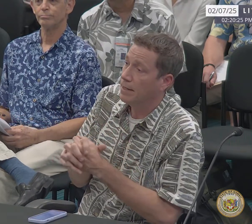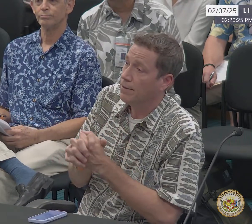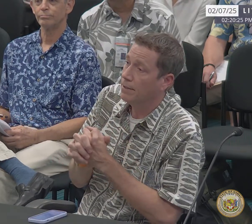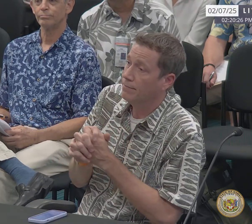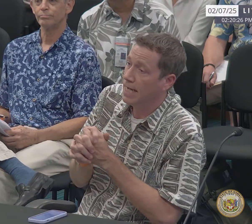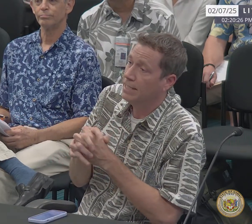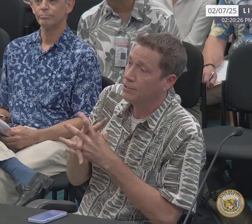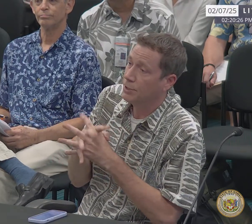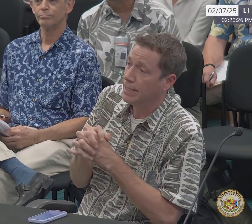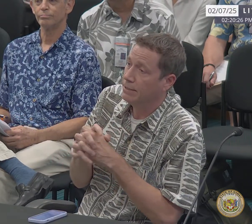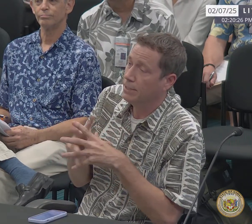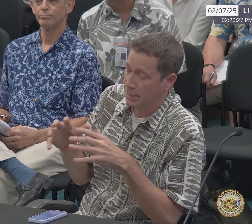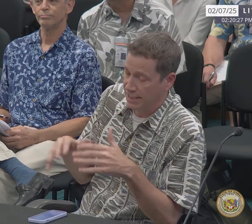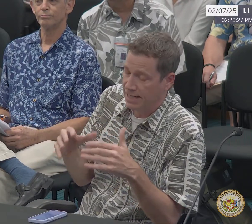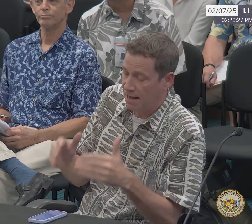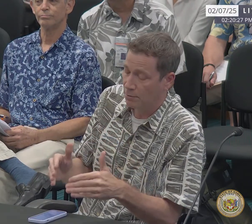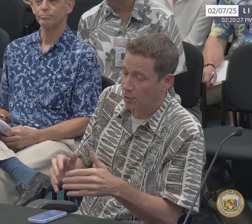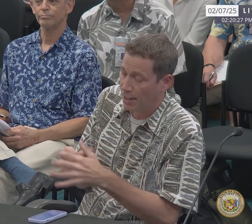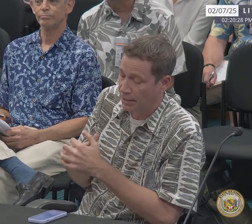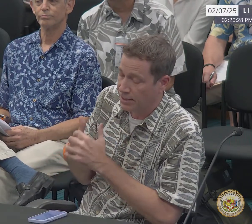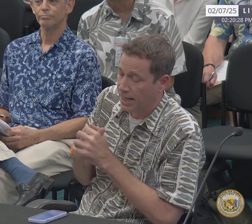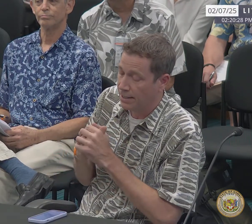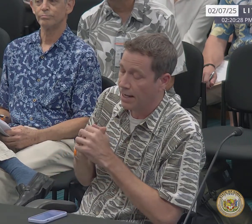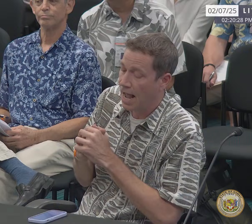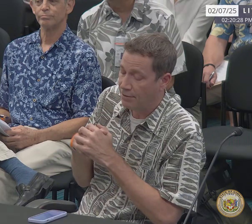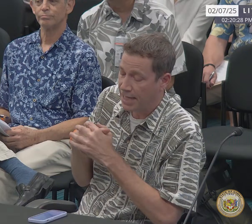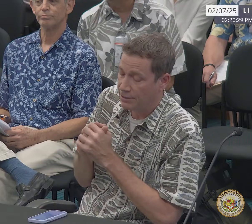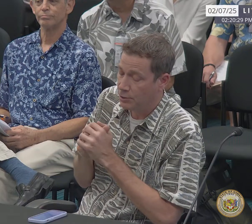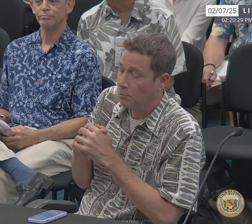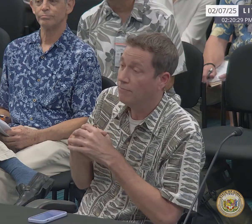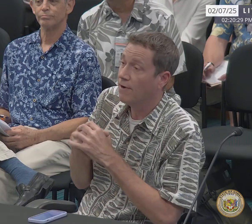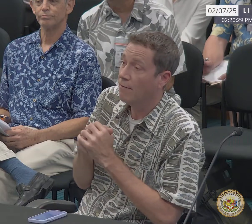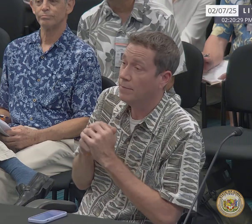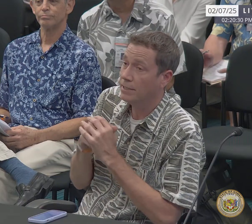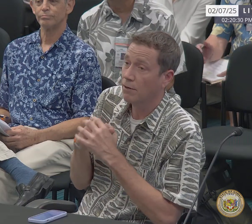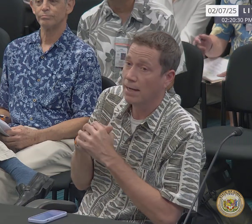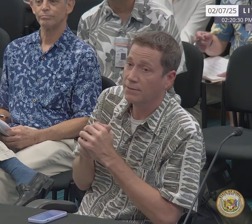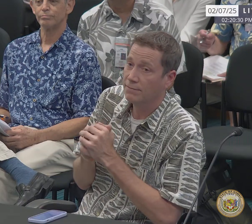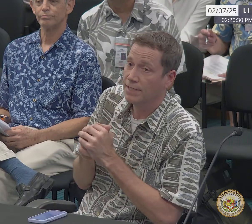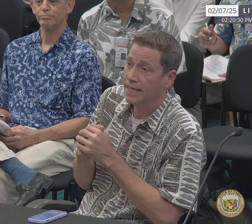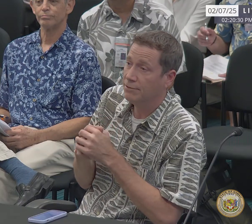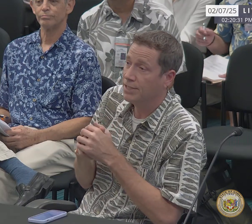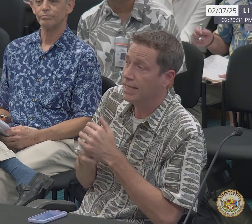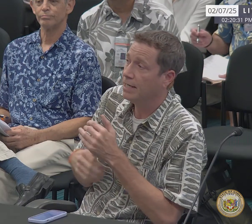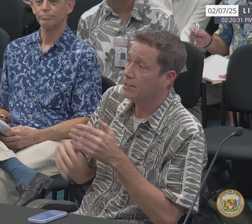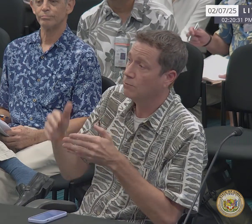and the, the industry could at least have a product. And having that 2.5 milligrams of THC.